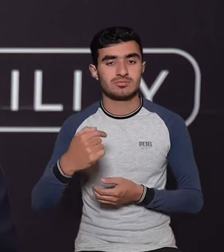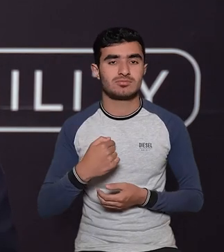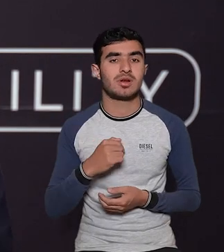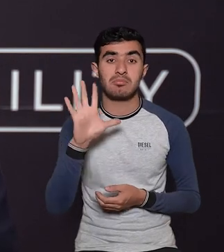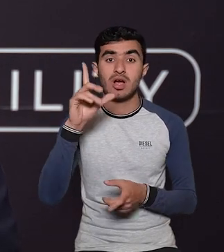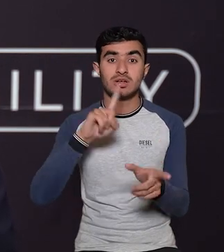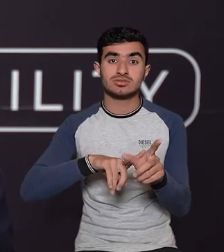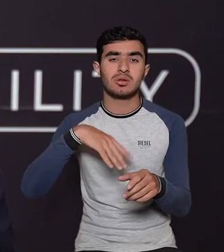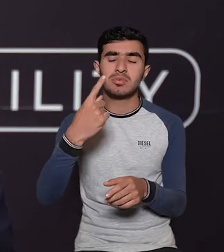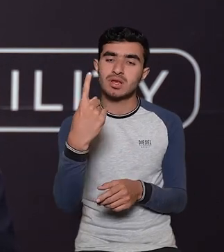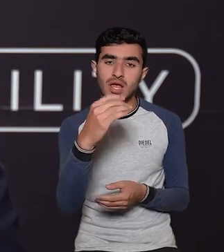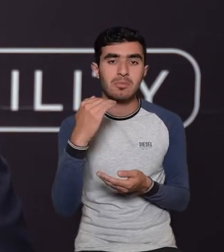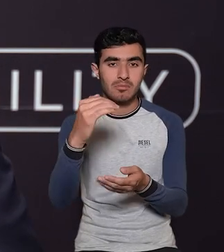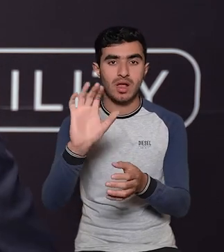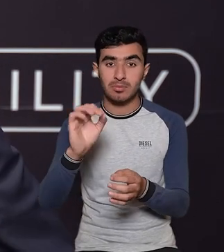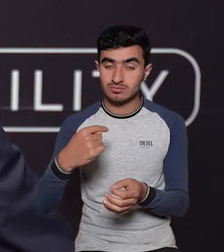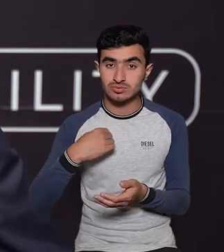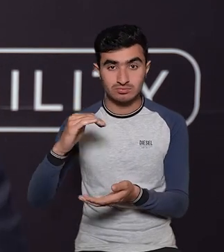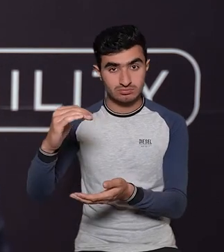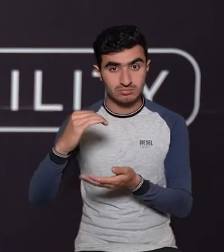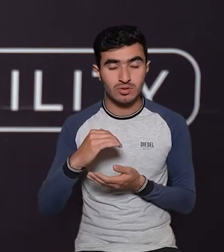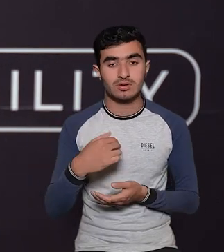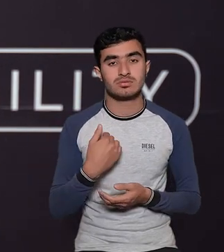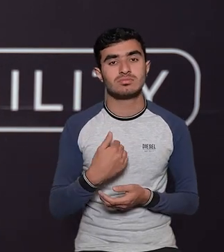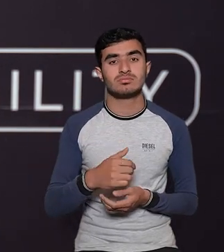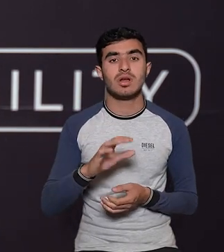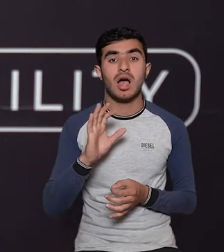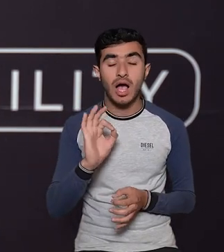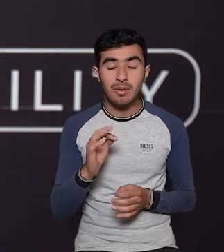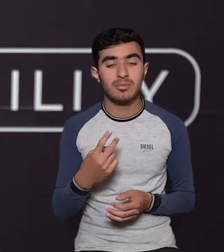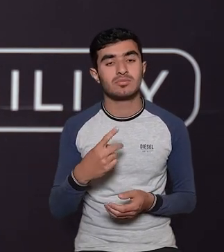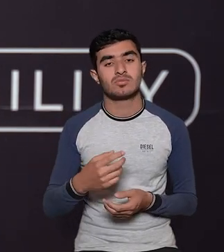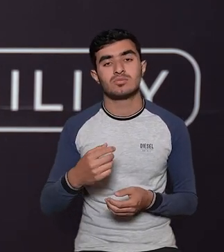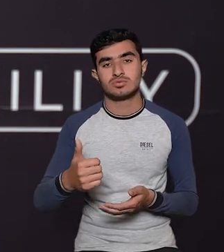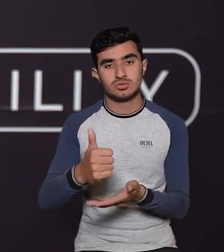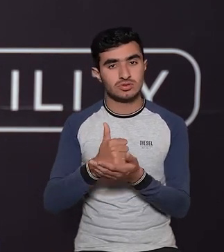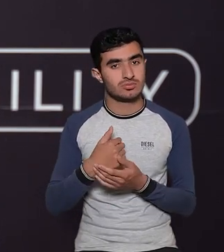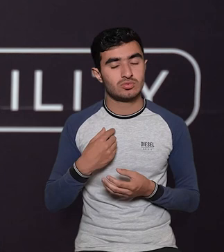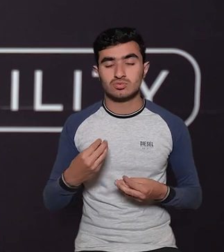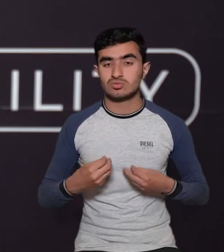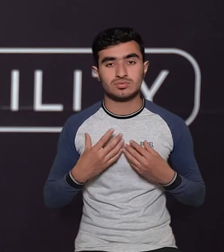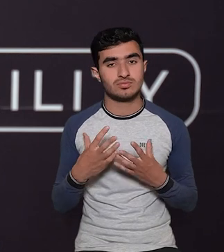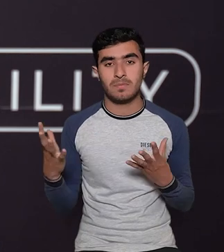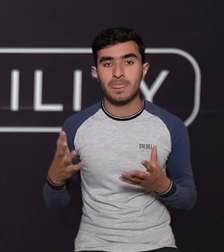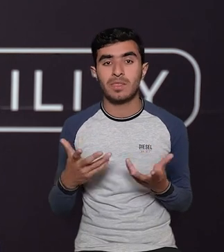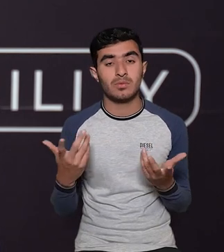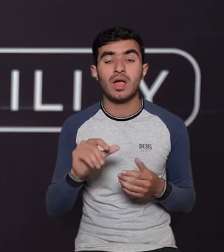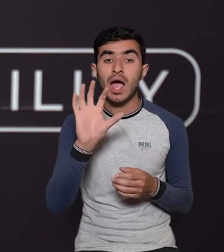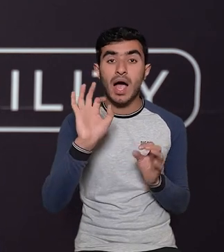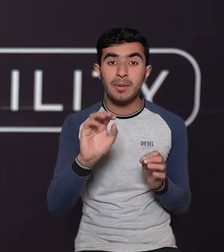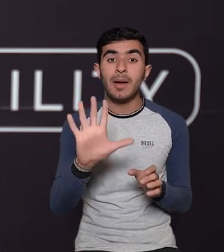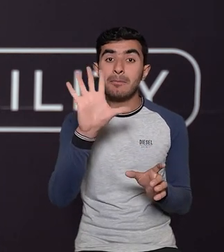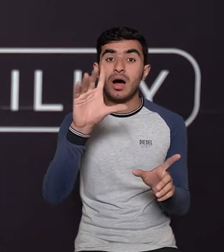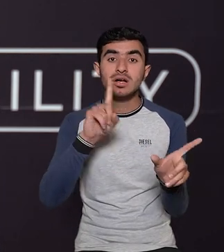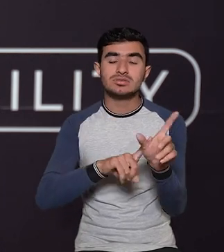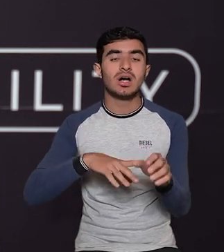So, Alhamdulillah, I was the one who earned the General Omar Hatyat medal for the best sportsman of Aitchison College of the time 202I. I got the medal last year, which is called General Omar Hayat medal for the best leaving sportsman and in five years’ batches only one person gets it that year to the one who